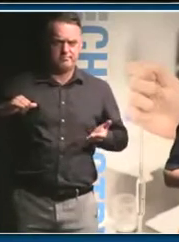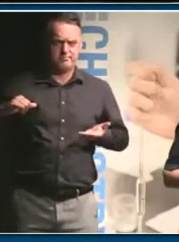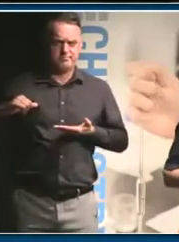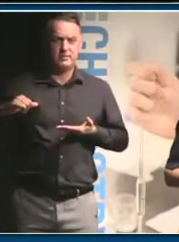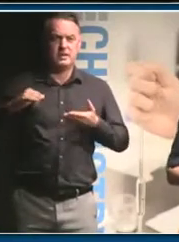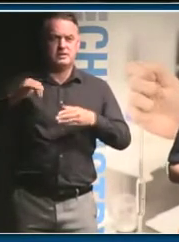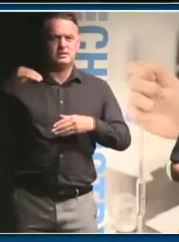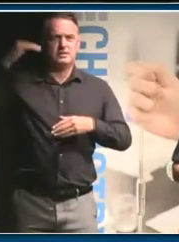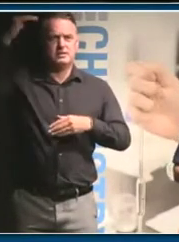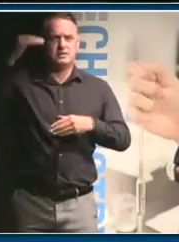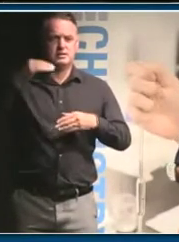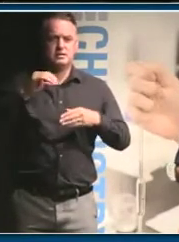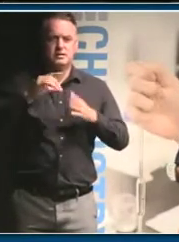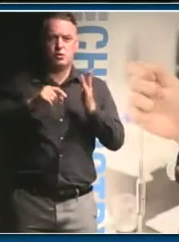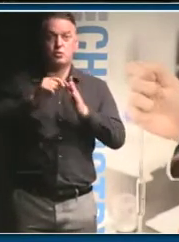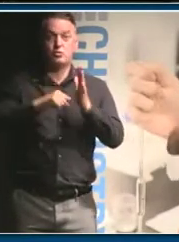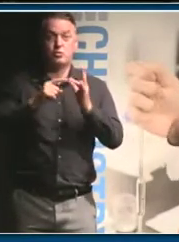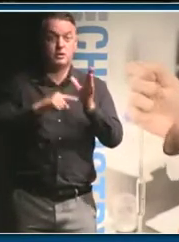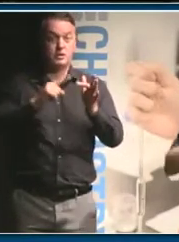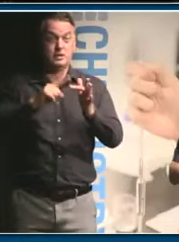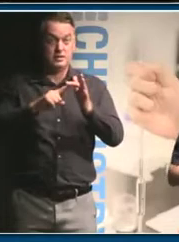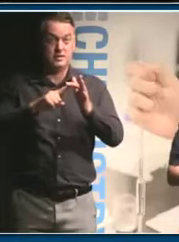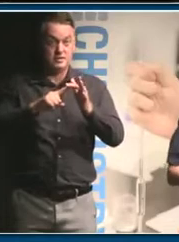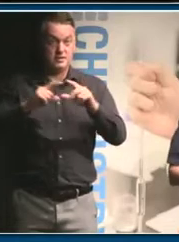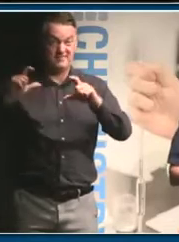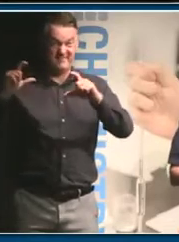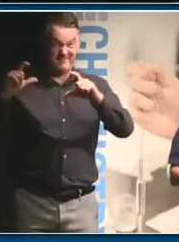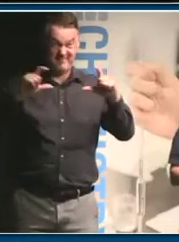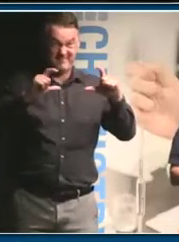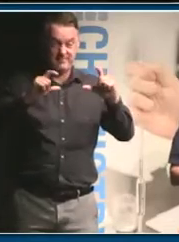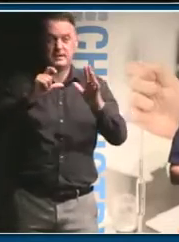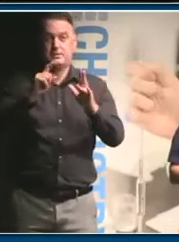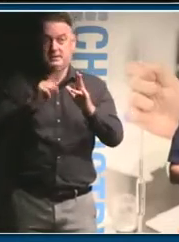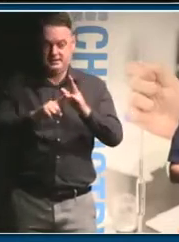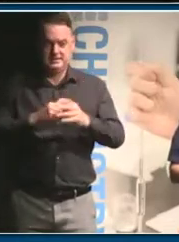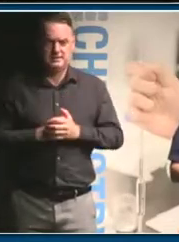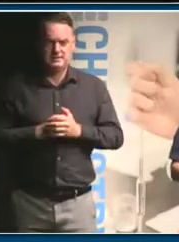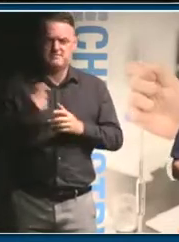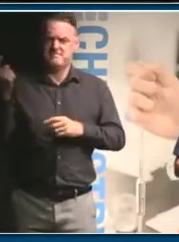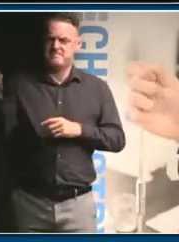officer from the Polaroid corporation, the instant photography company, and he's kind of weirding me